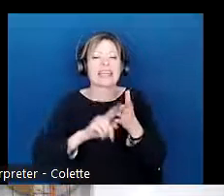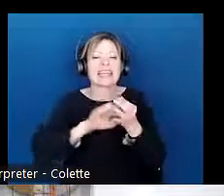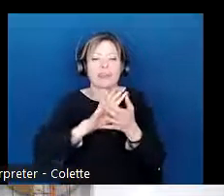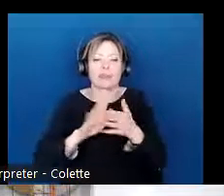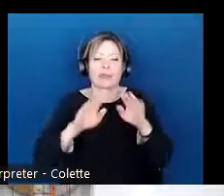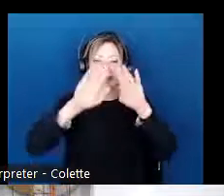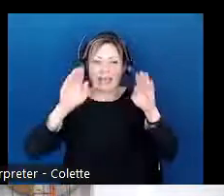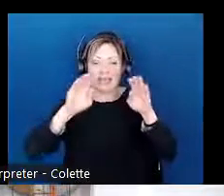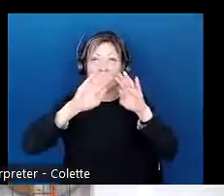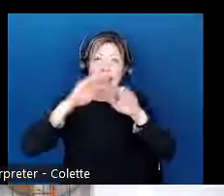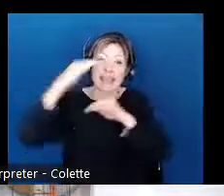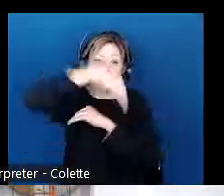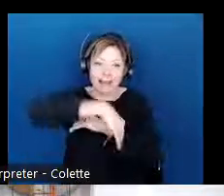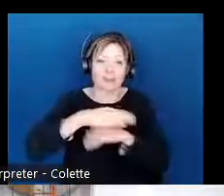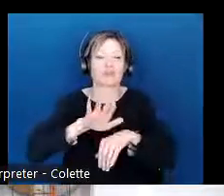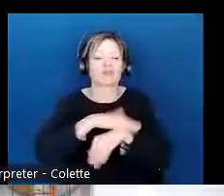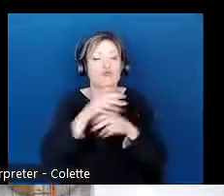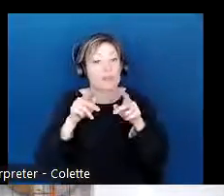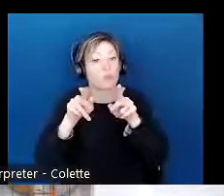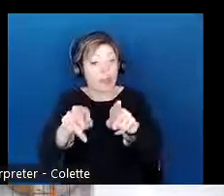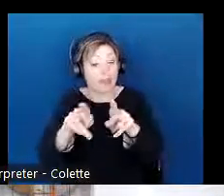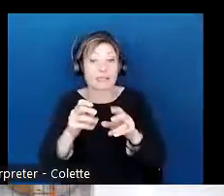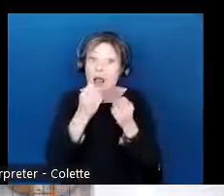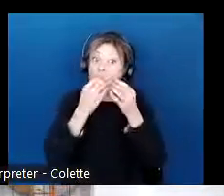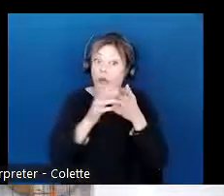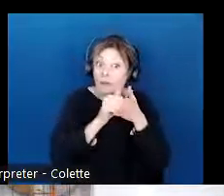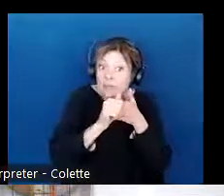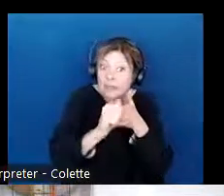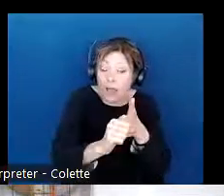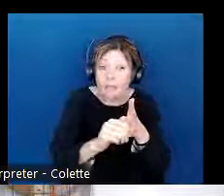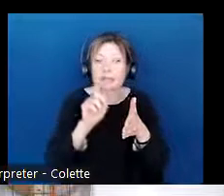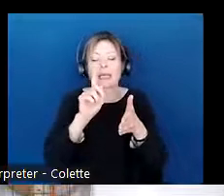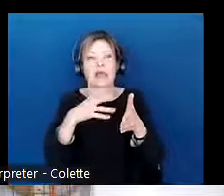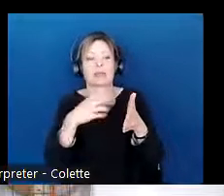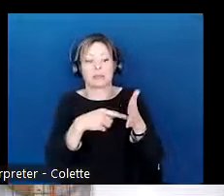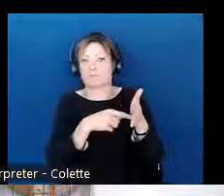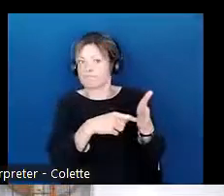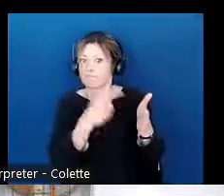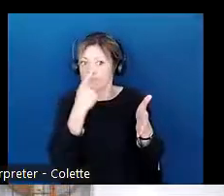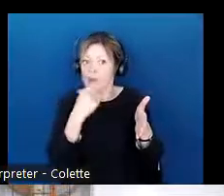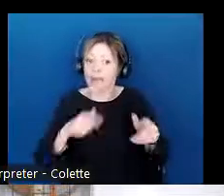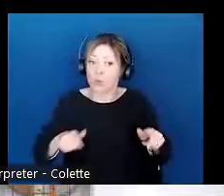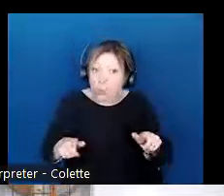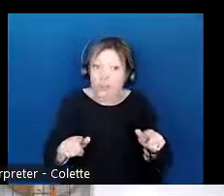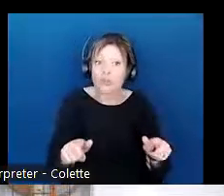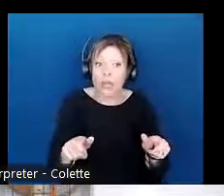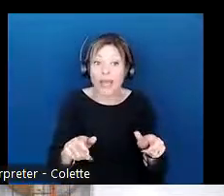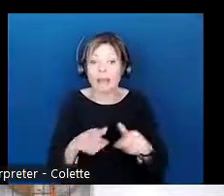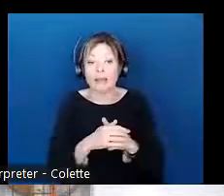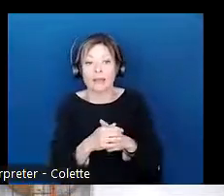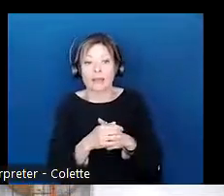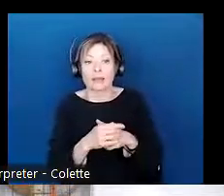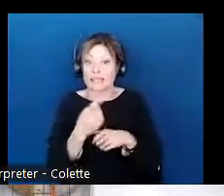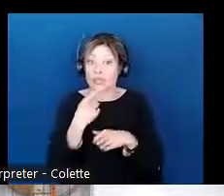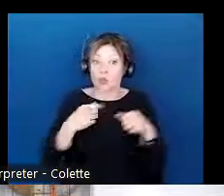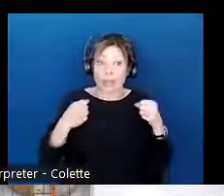um which has got lovely sign which says wheelchair and um horse and Walker and bicycle and you try